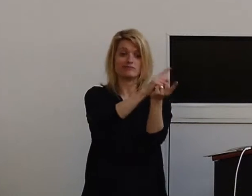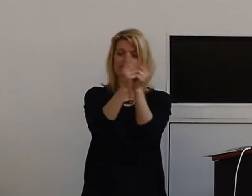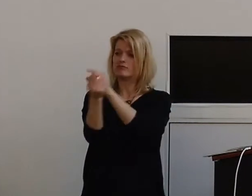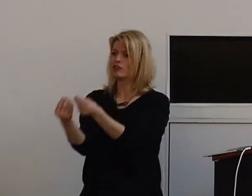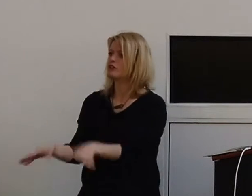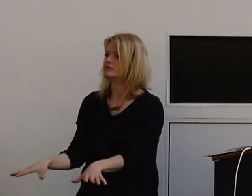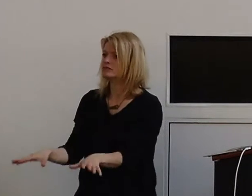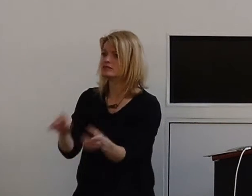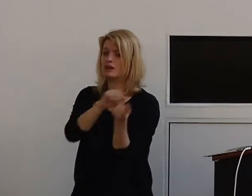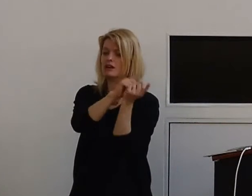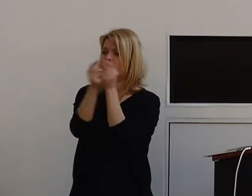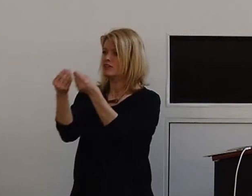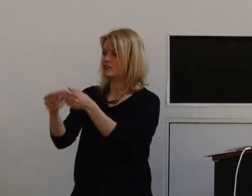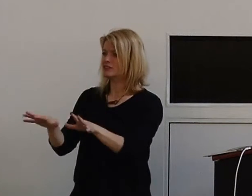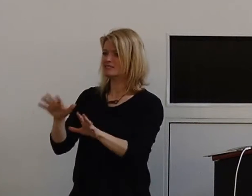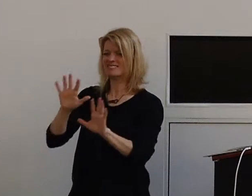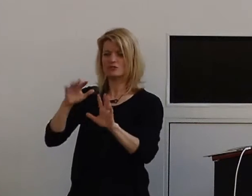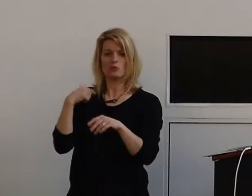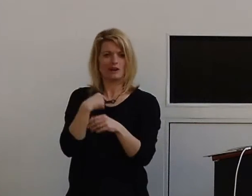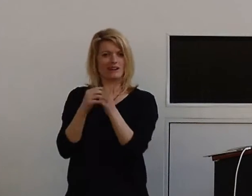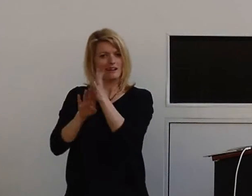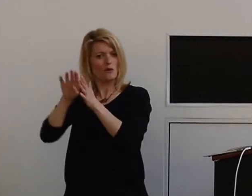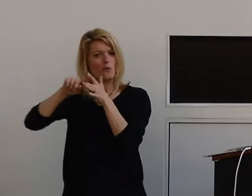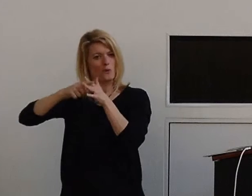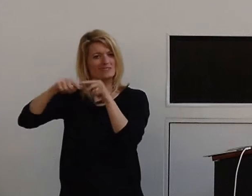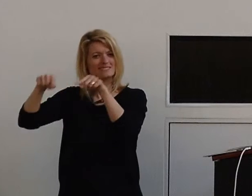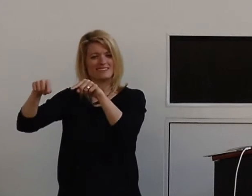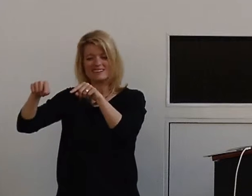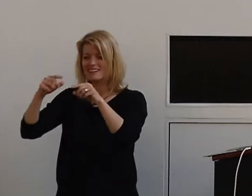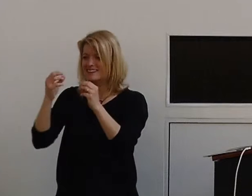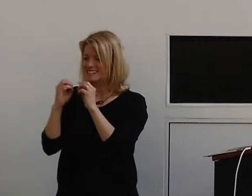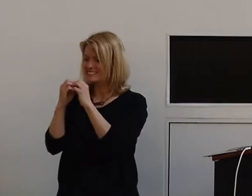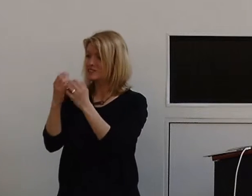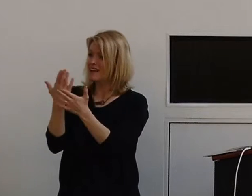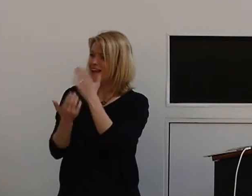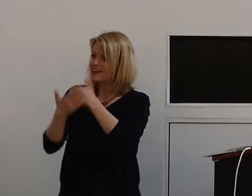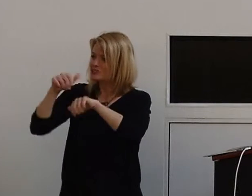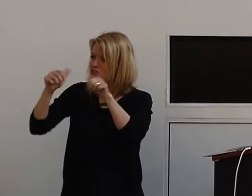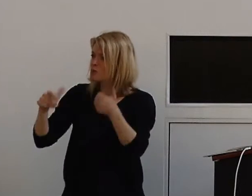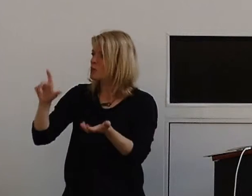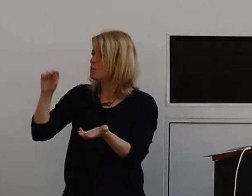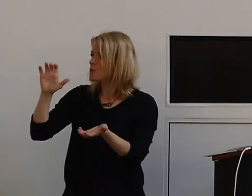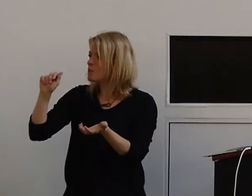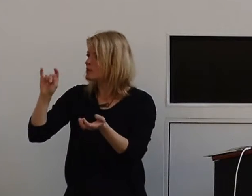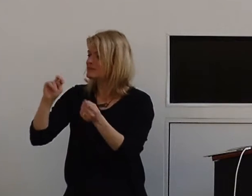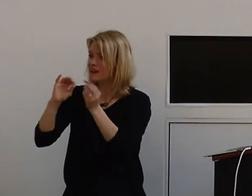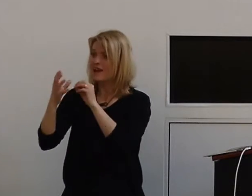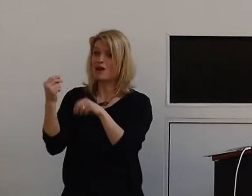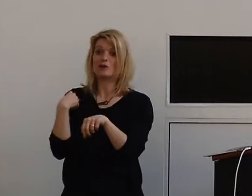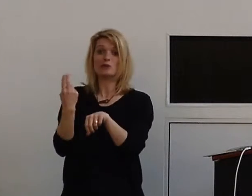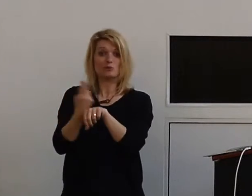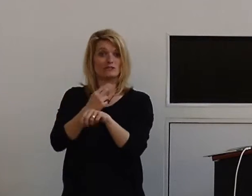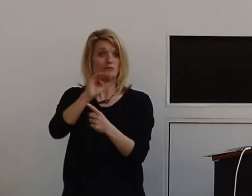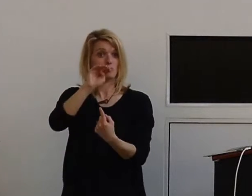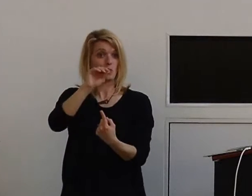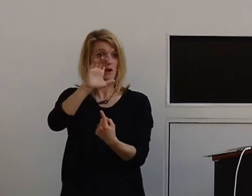ASL nursery rhymes with parameters, including hand shape, location and orientation.